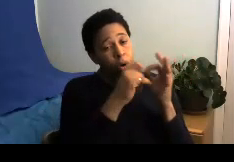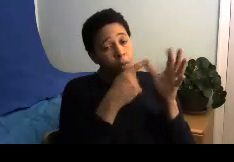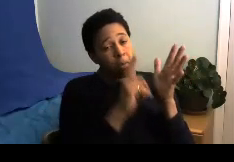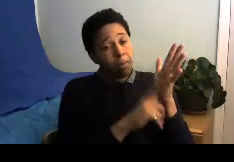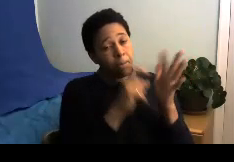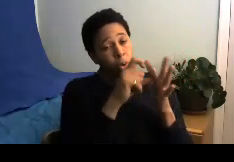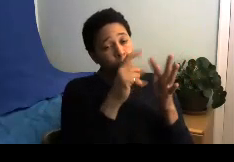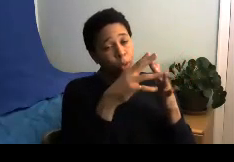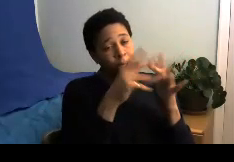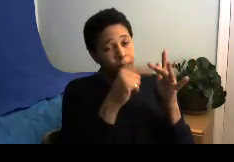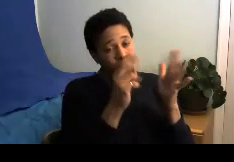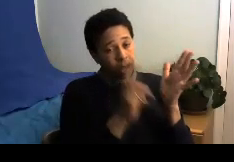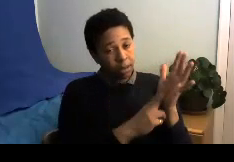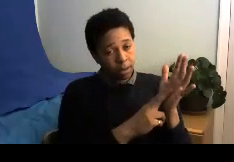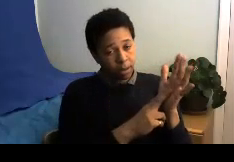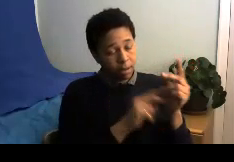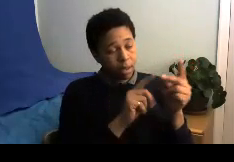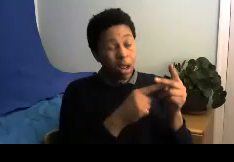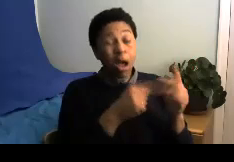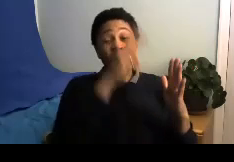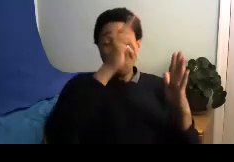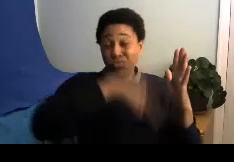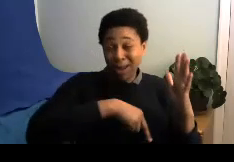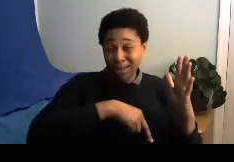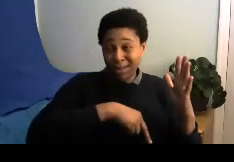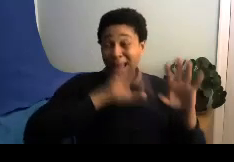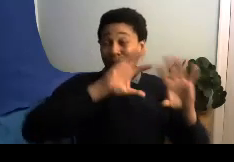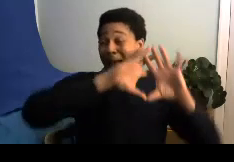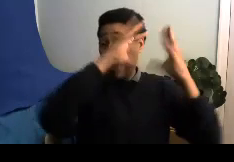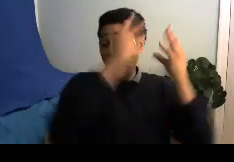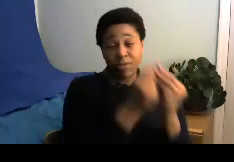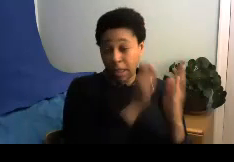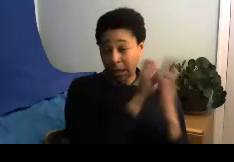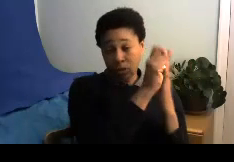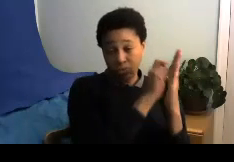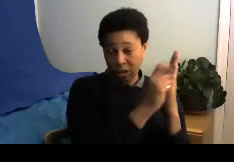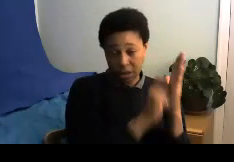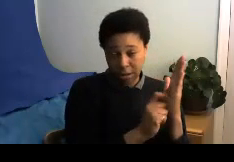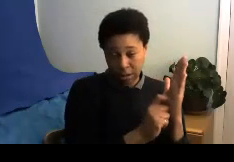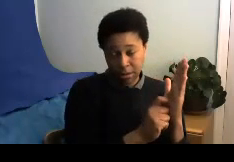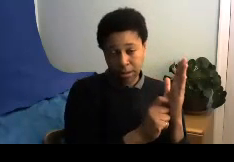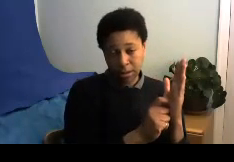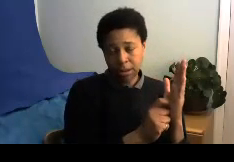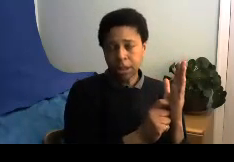I've read pretty much all of, I've read all of his novels. I haven't finished Just Above My Head actually.